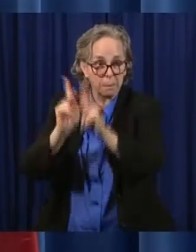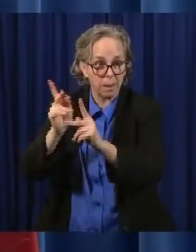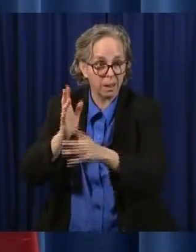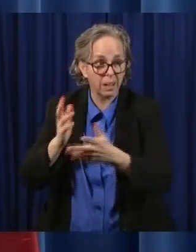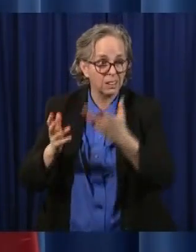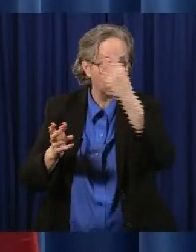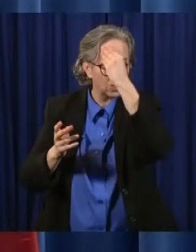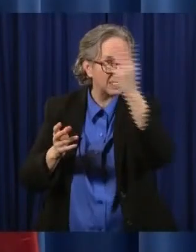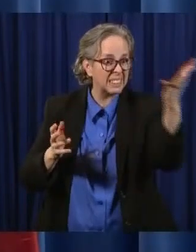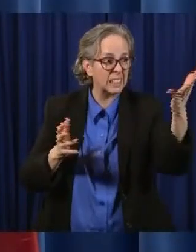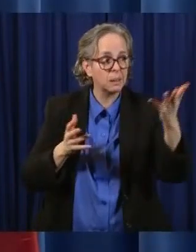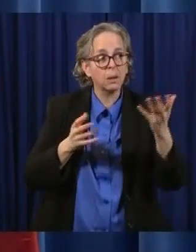LIPSON O'SHEA GROUP.